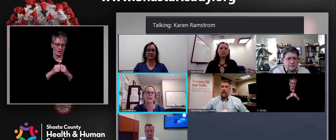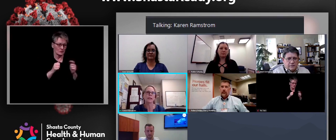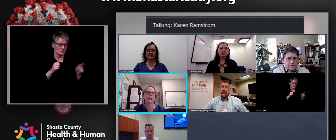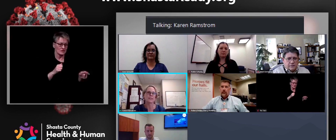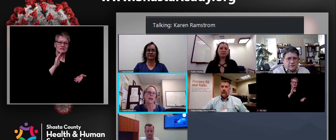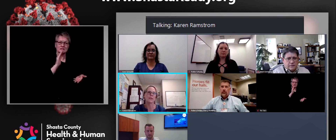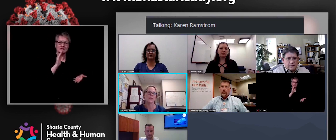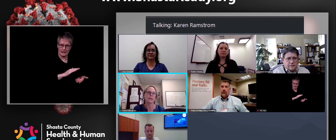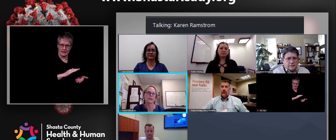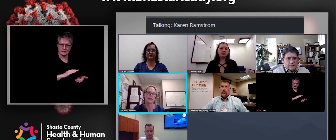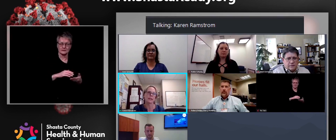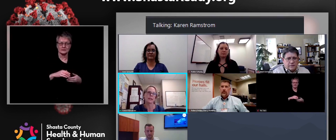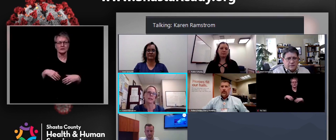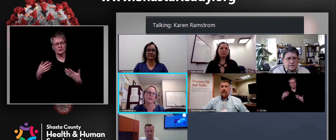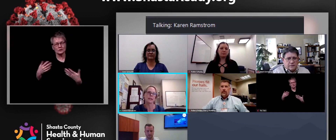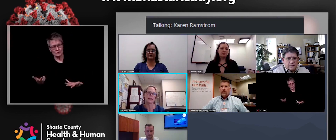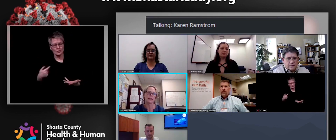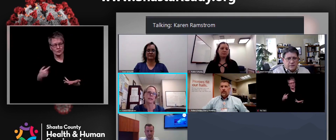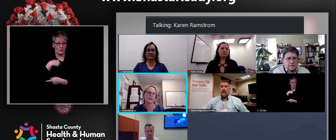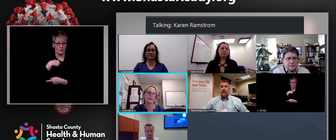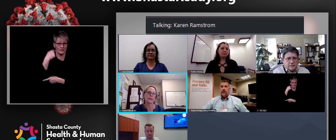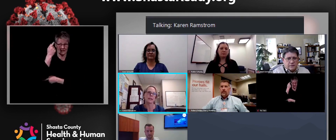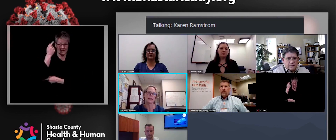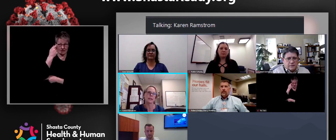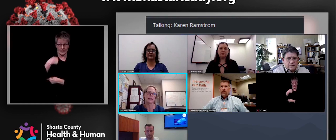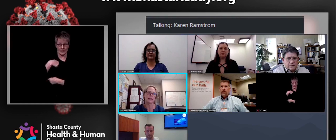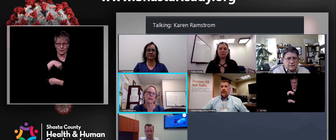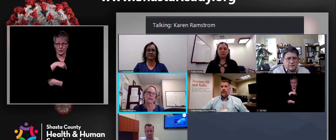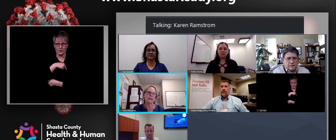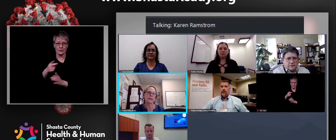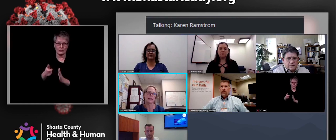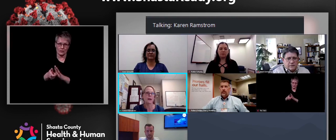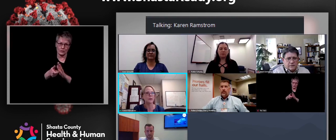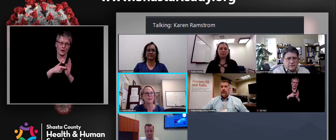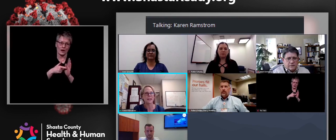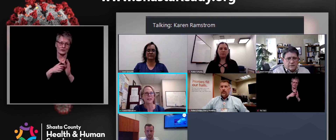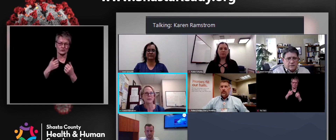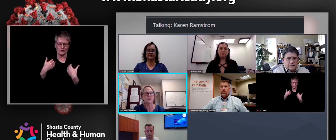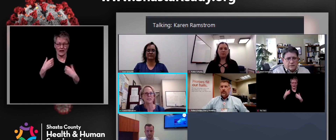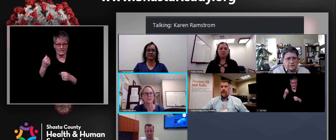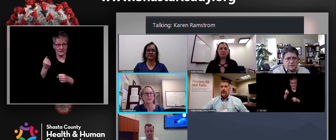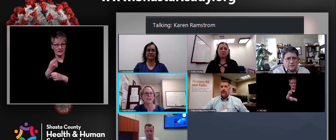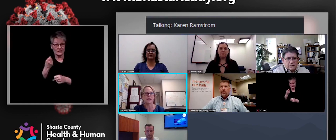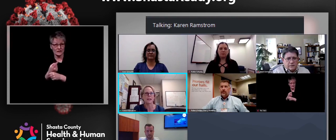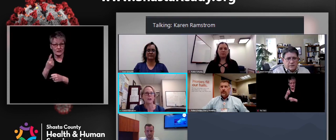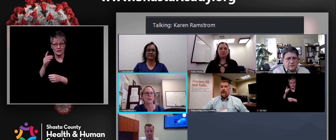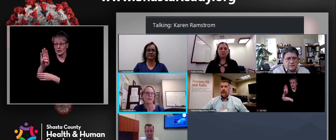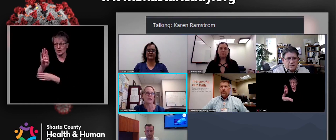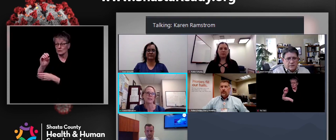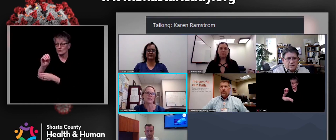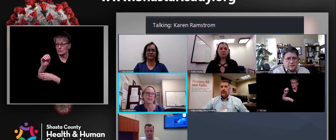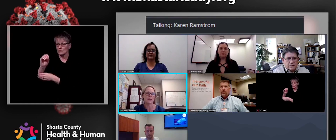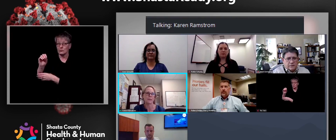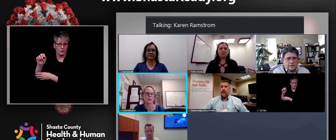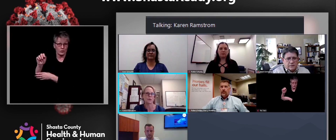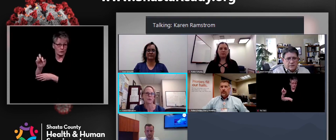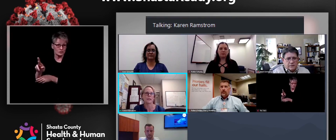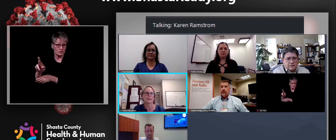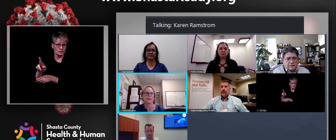similarly, it's thought that it likely will require an annual booster, but we didn't know exactly what that's going to look like yet. All of the vaccine companies are sort of looking